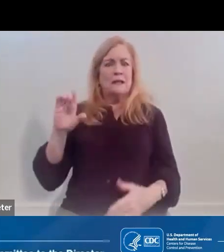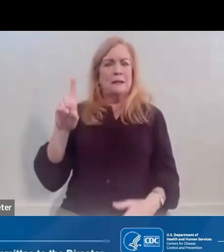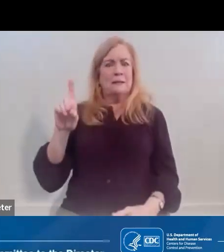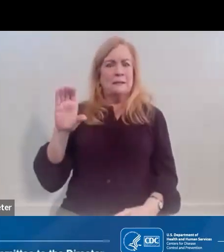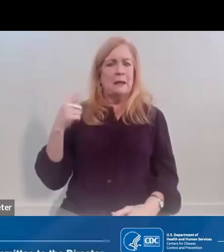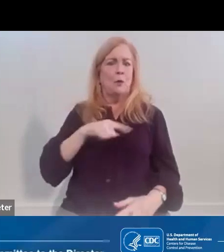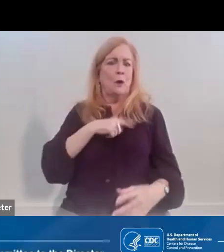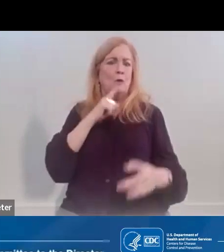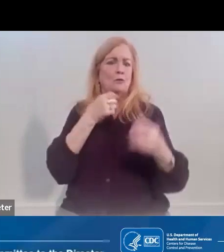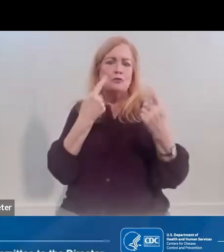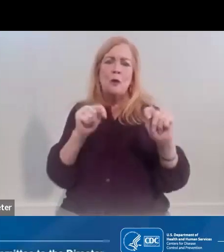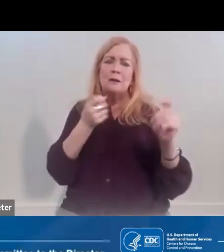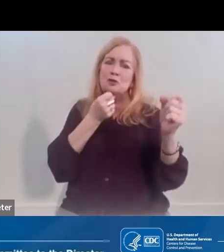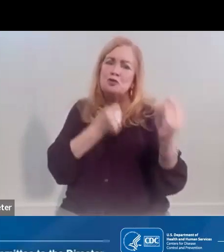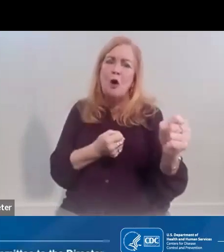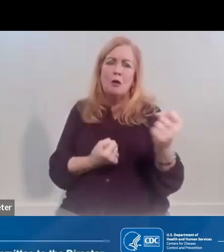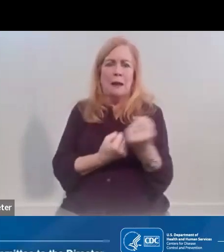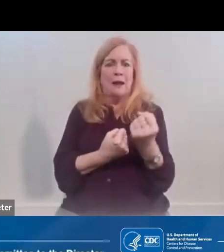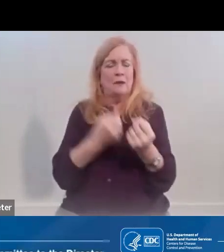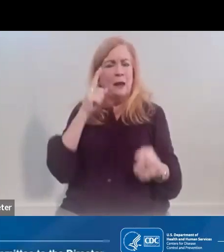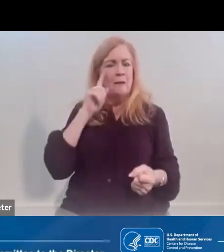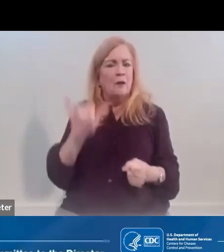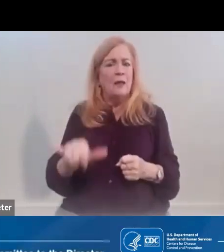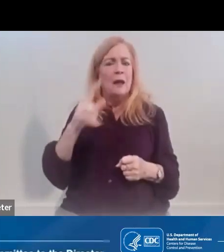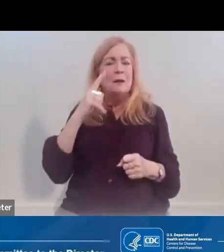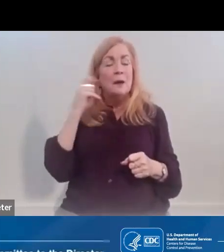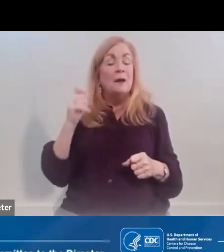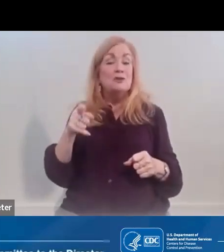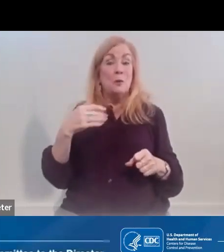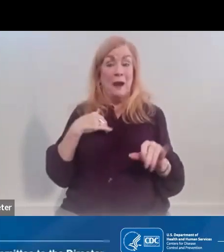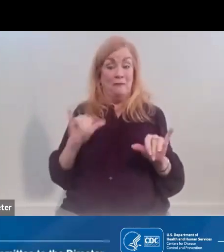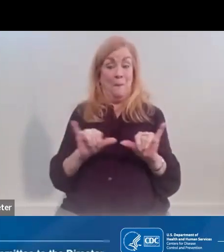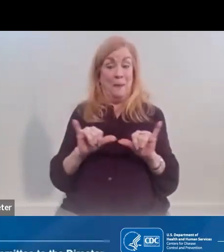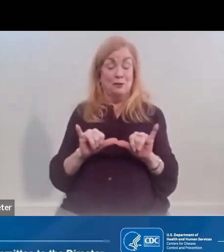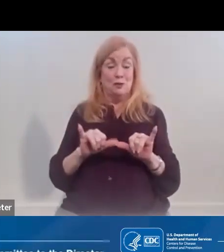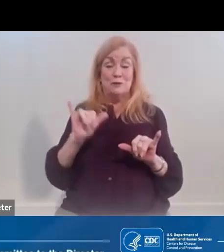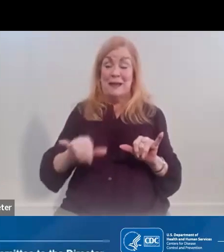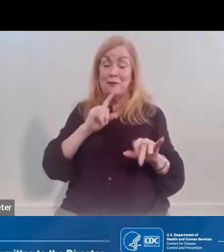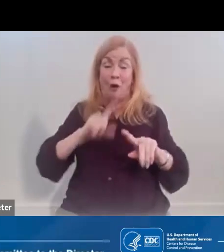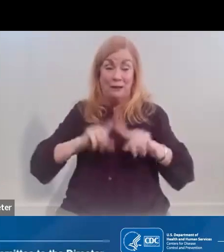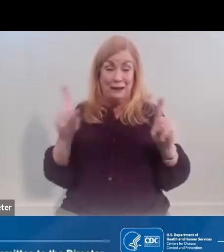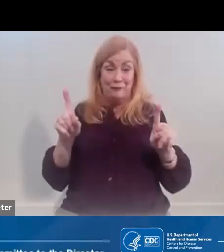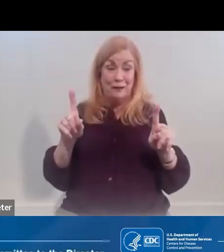because excellent measures that differ across different programs just create chaos